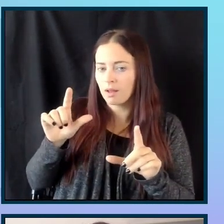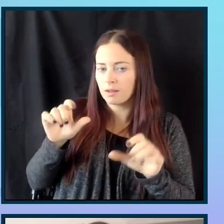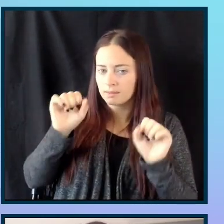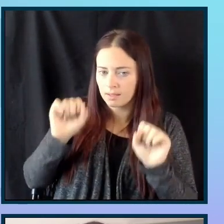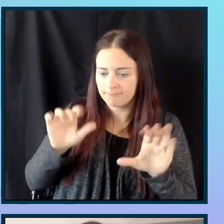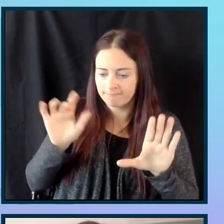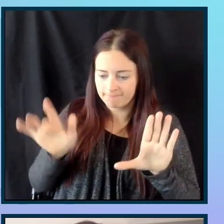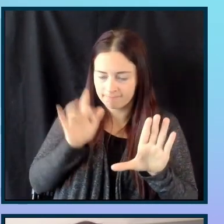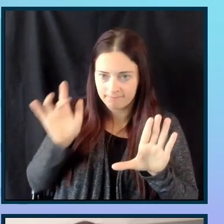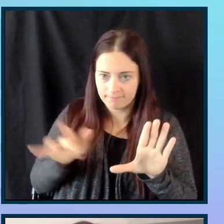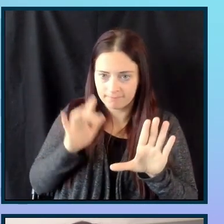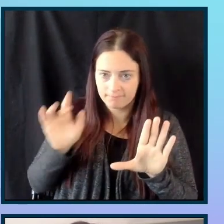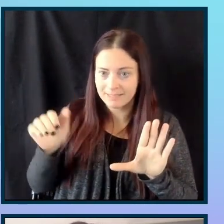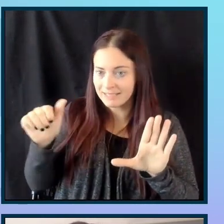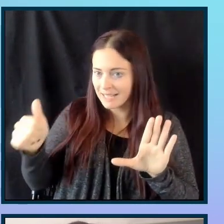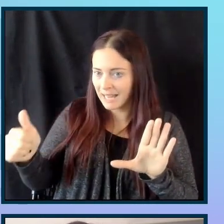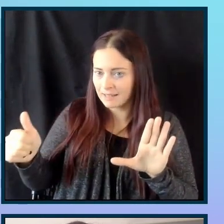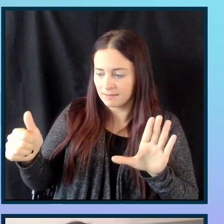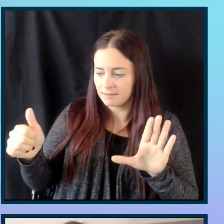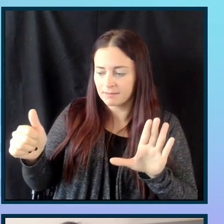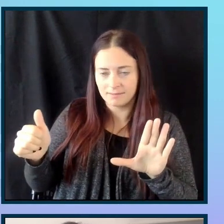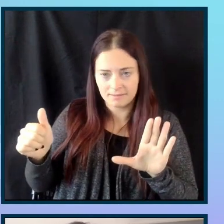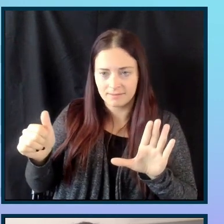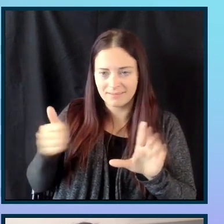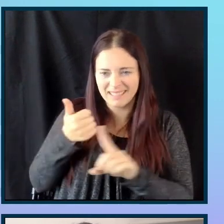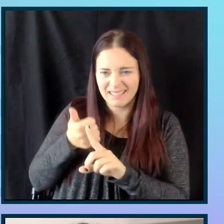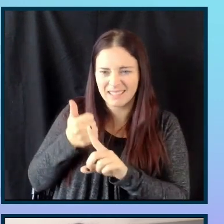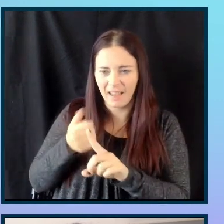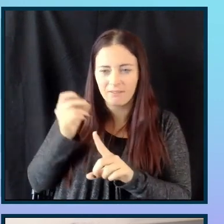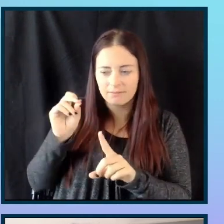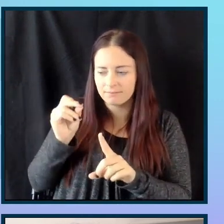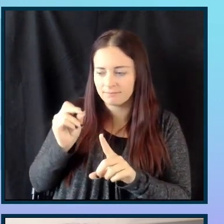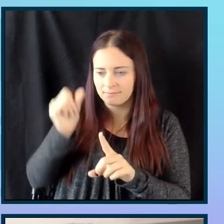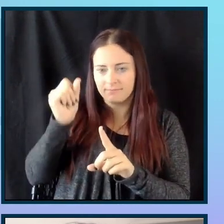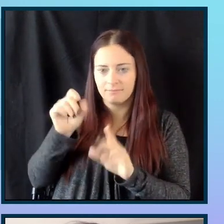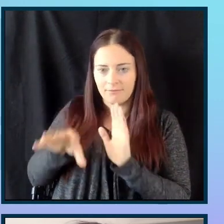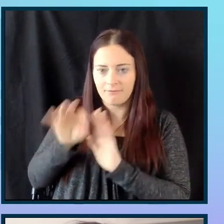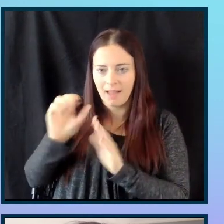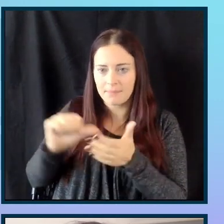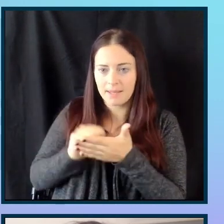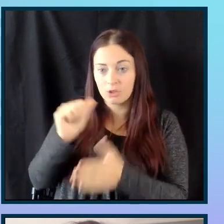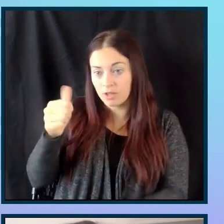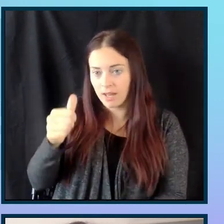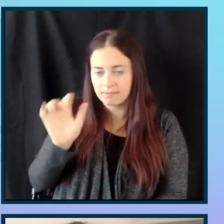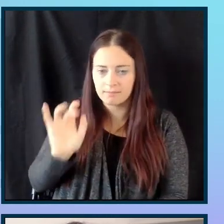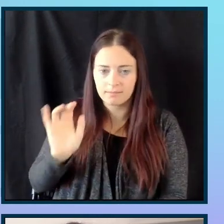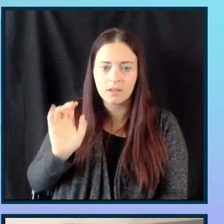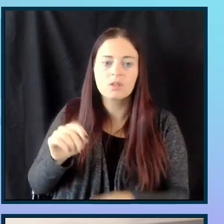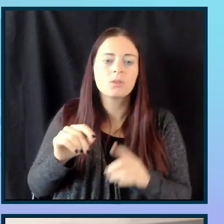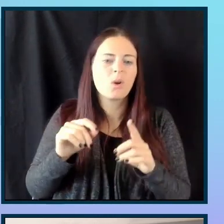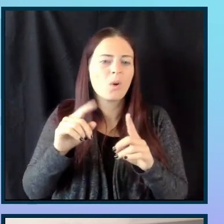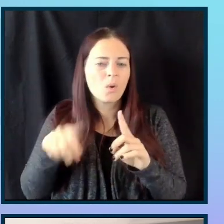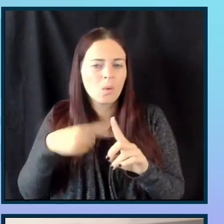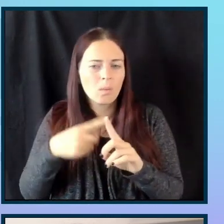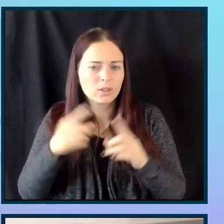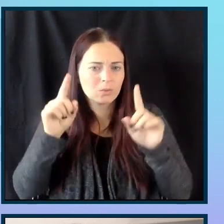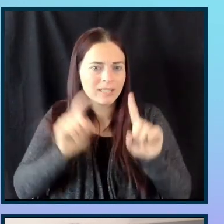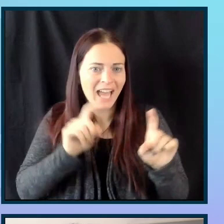So how do you test this? When you're testing EPUBs, look for a list of pages,